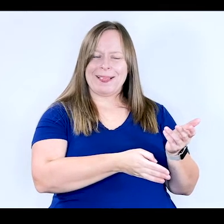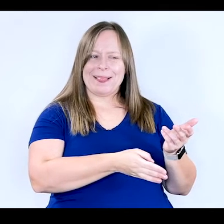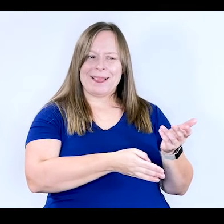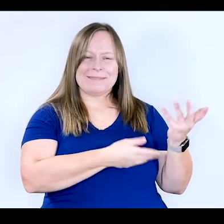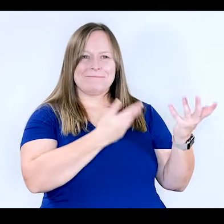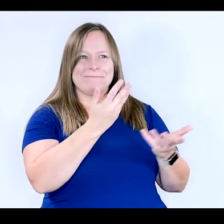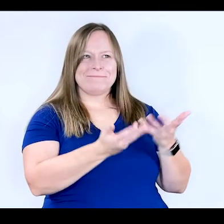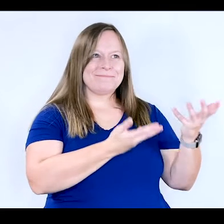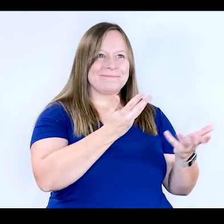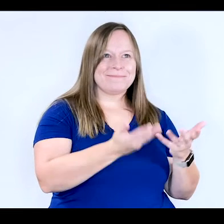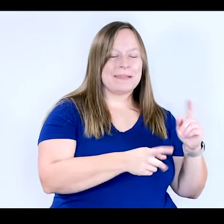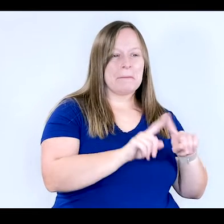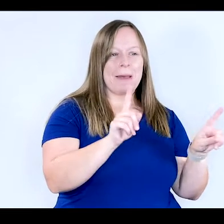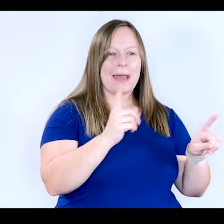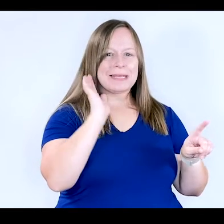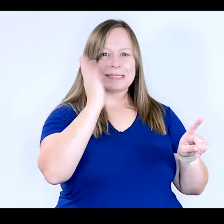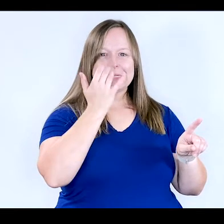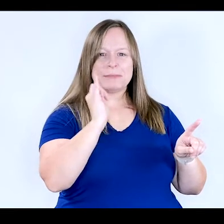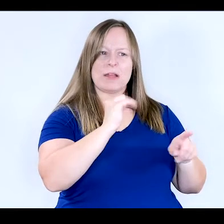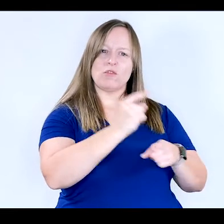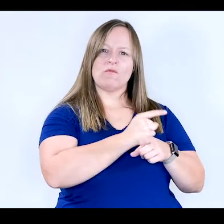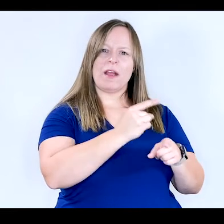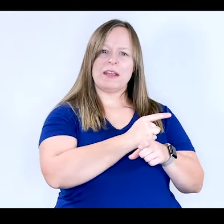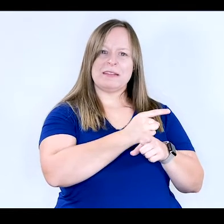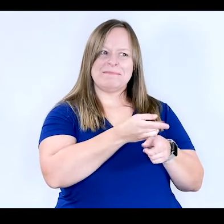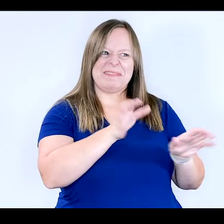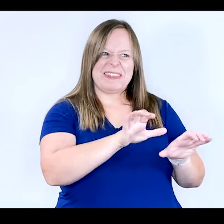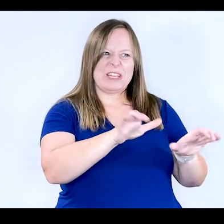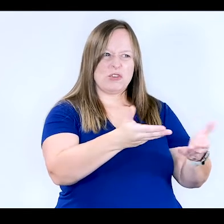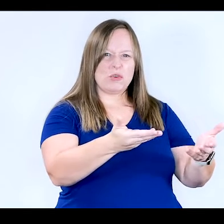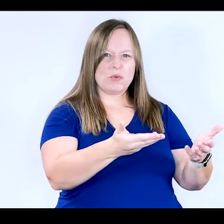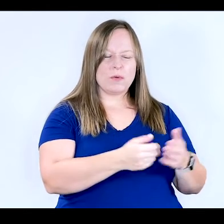coming, but it just seems like the right thing to do. So much as we don't